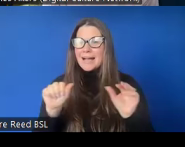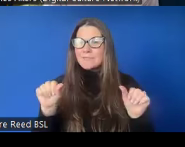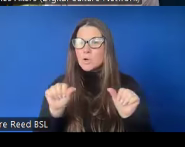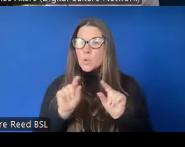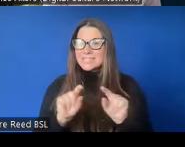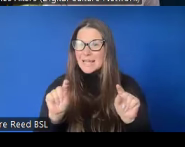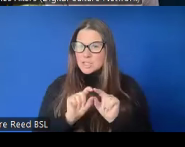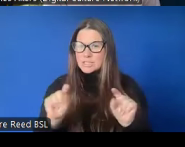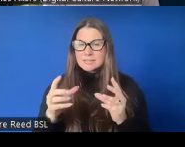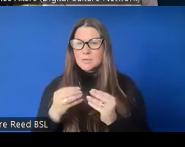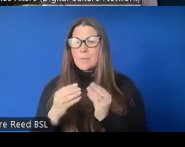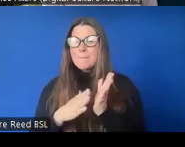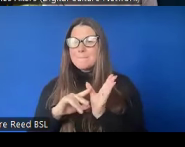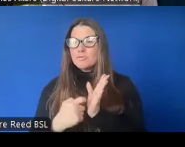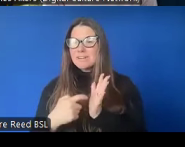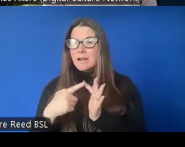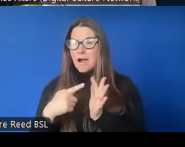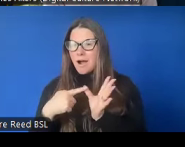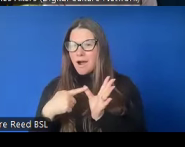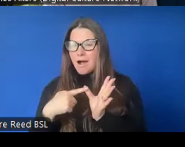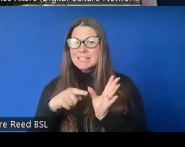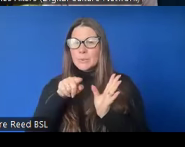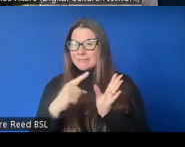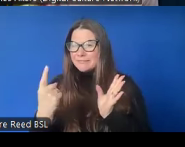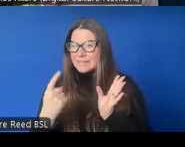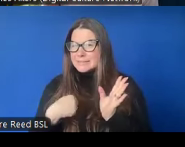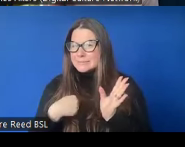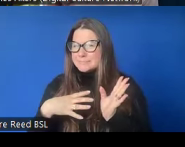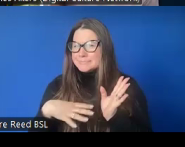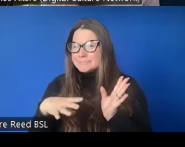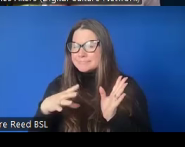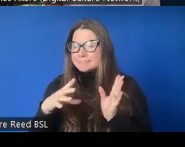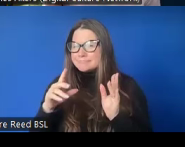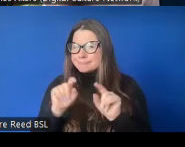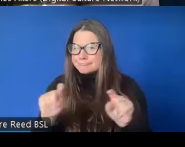doing the closed captioning. If you need to use that, press the CC button at the bottom of the screen.